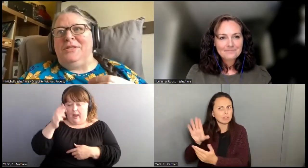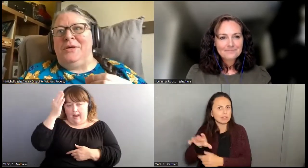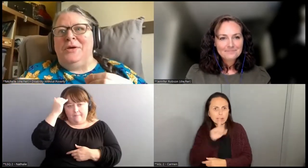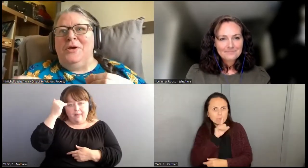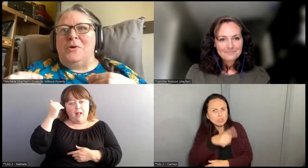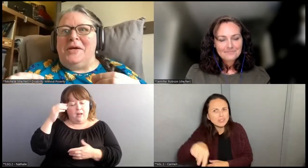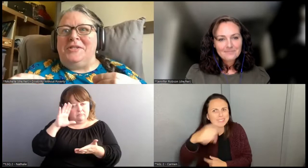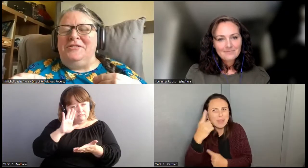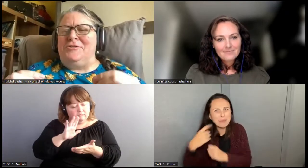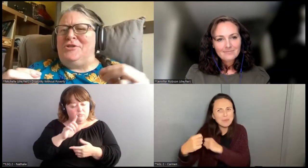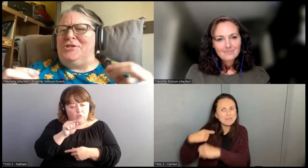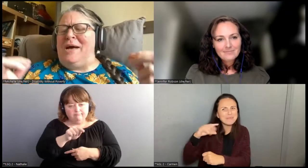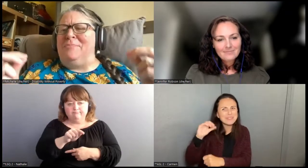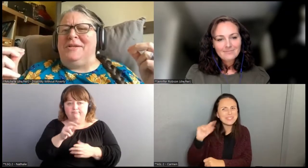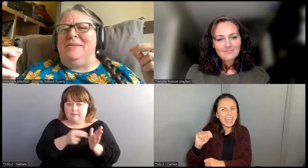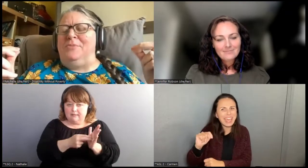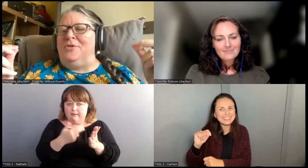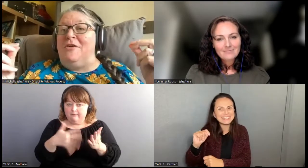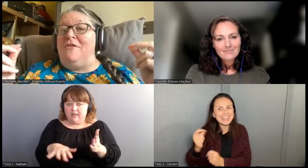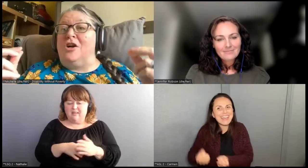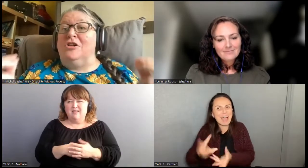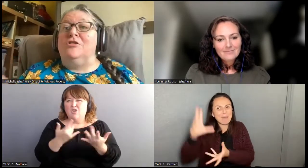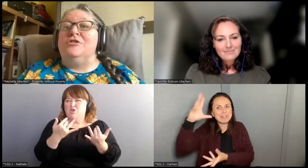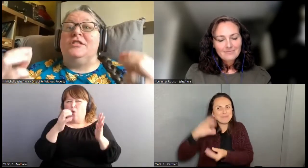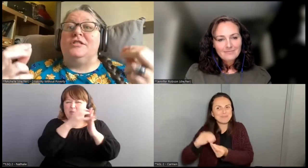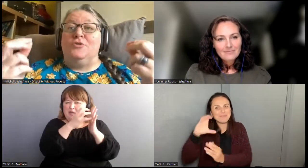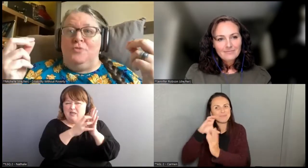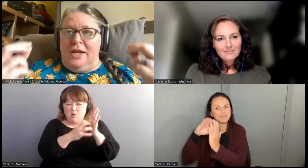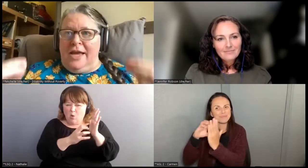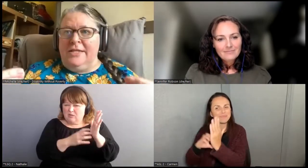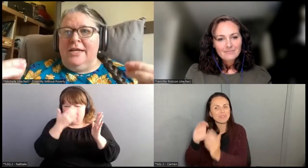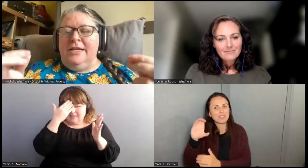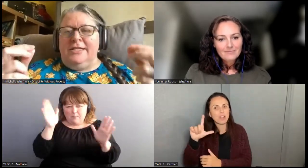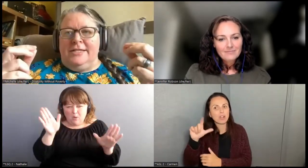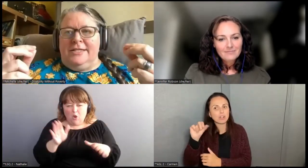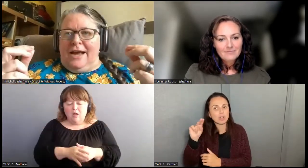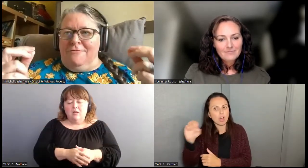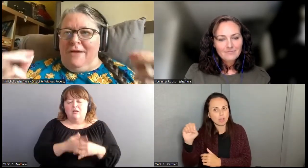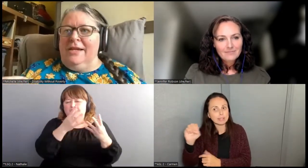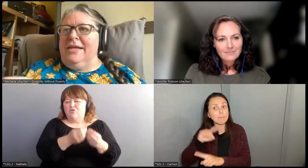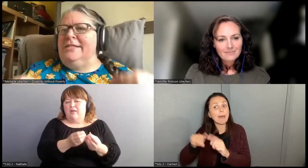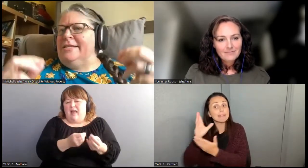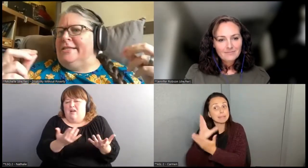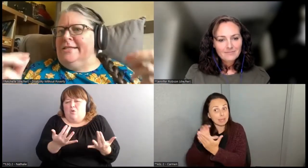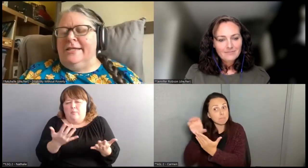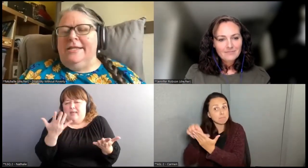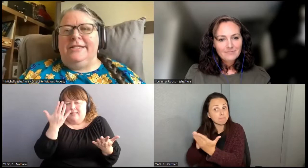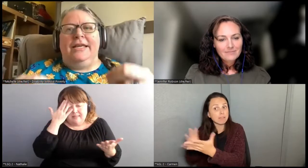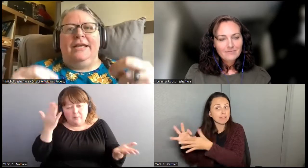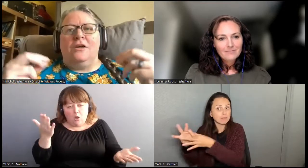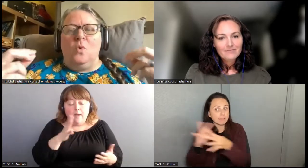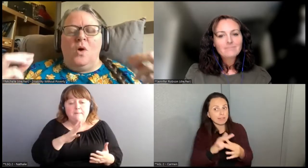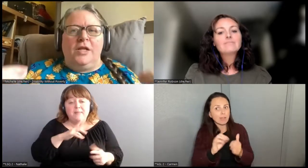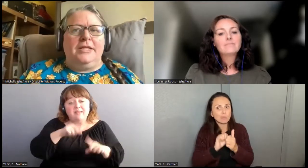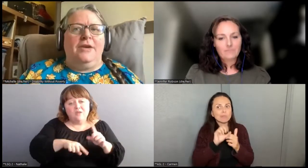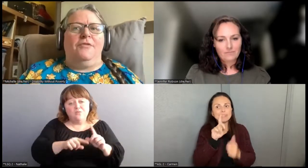TELL US IN THE CHAT, THERE ARE CLAUSES THAT REALITY DIRECTLY TO DIGNITY AND QUALITY OF